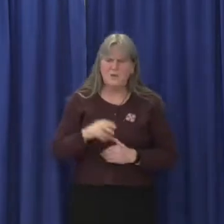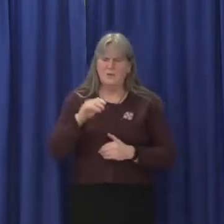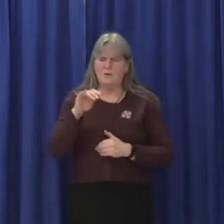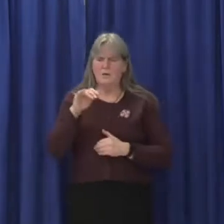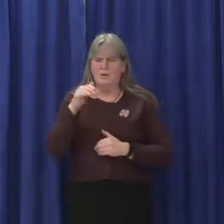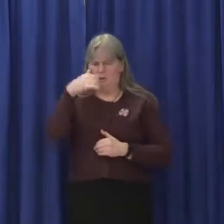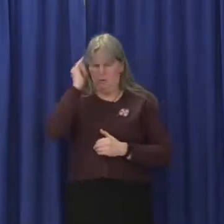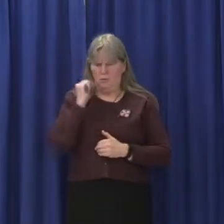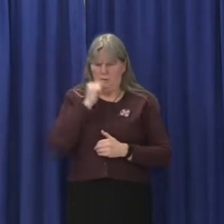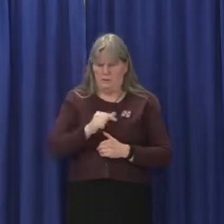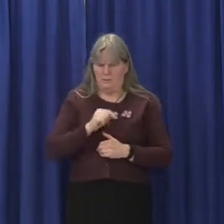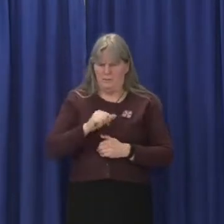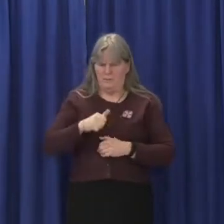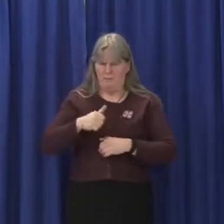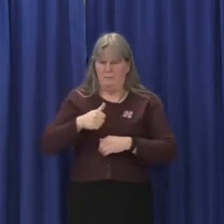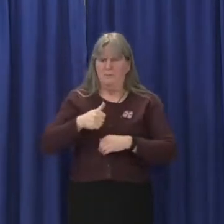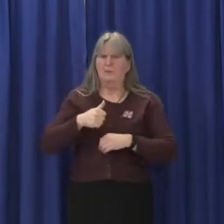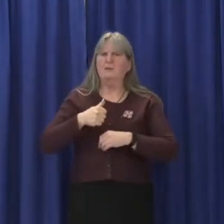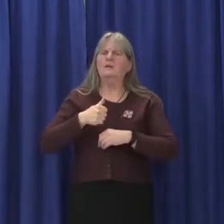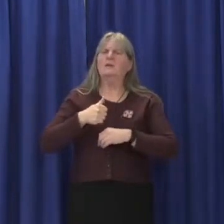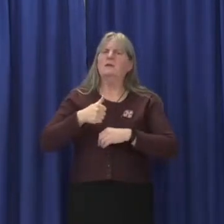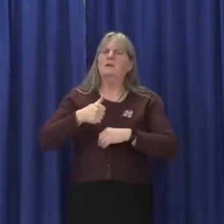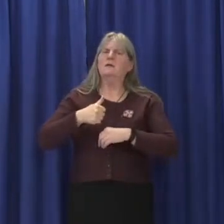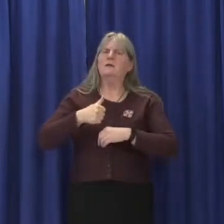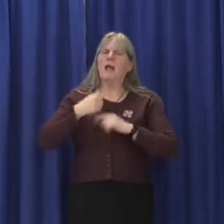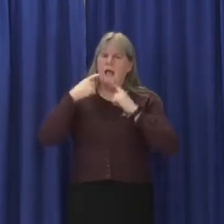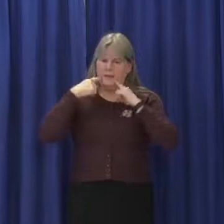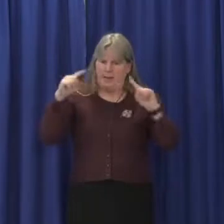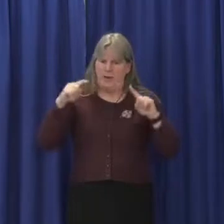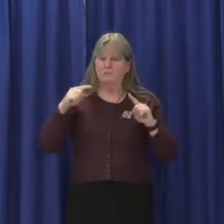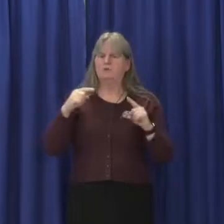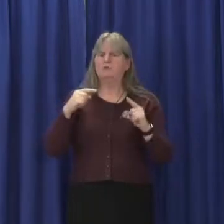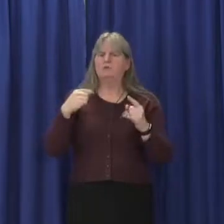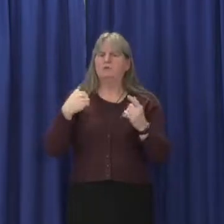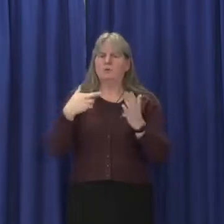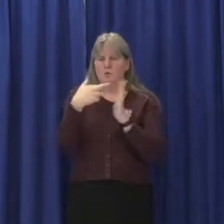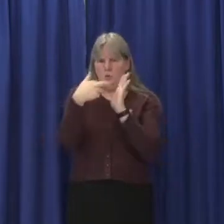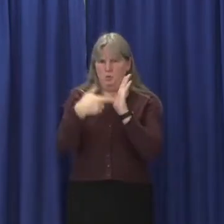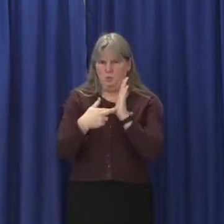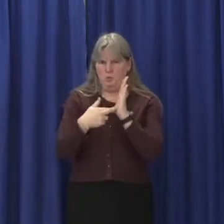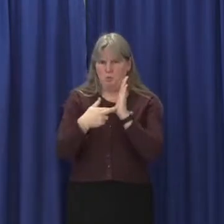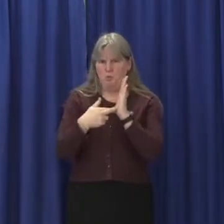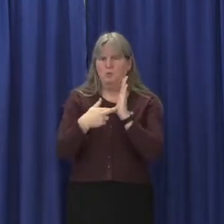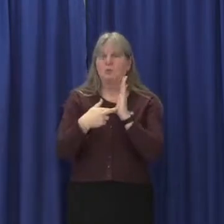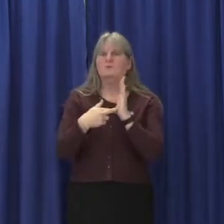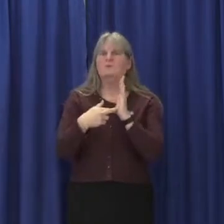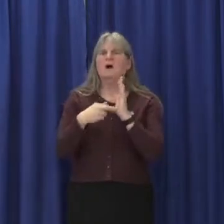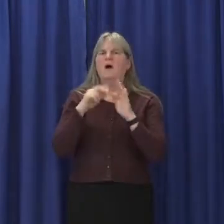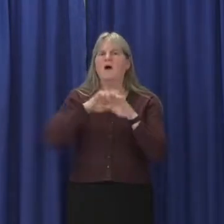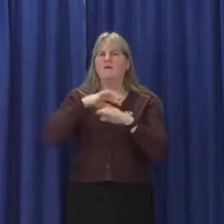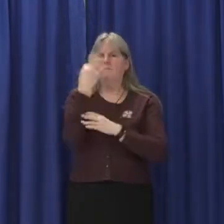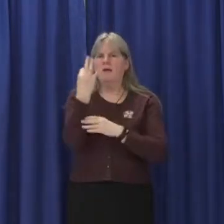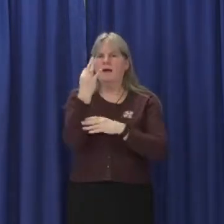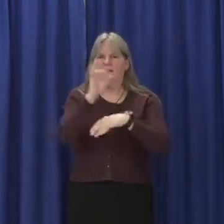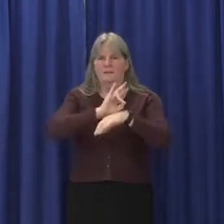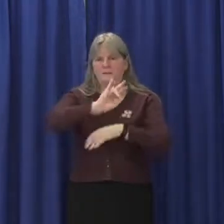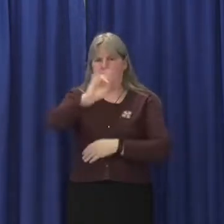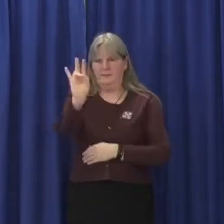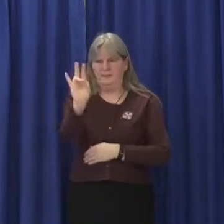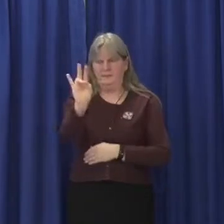new restrictions that came into effect today, previously on Friday, they were released at 7:00 PM, and there was no way for businesses or